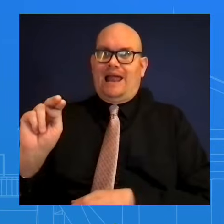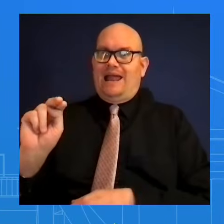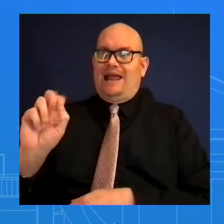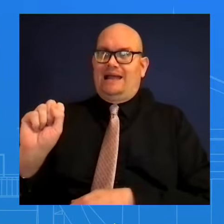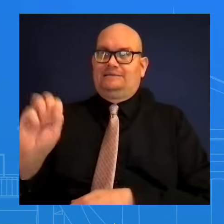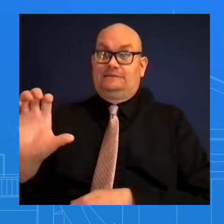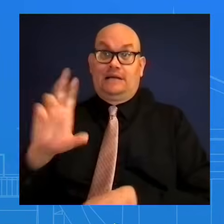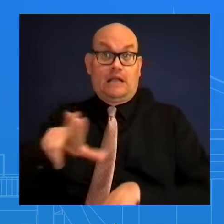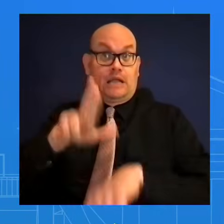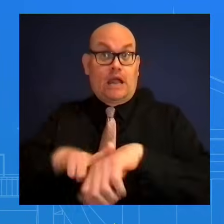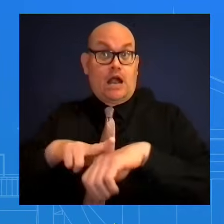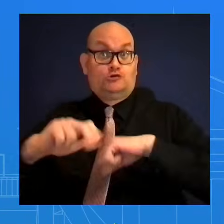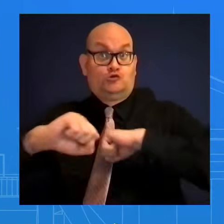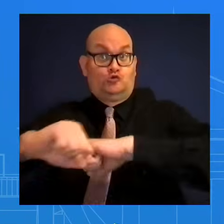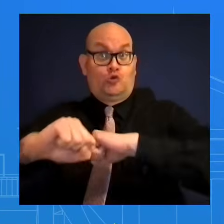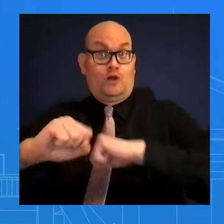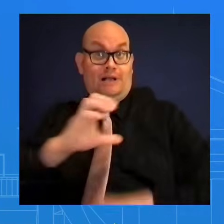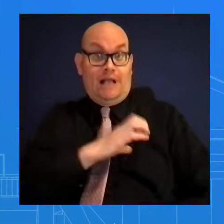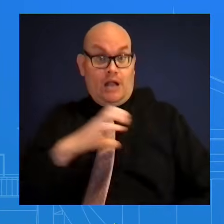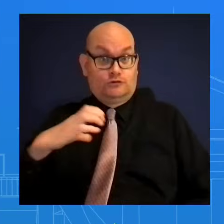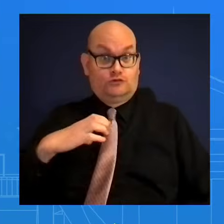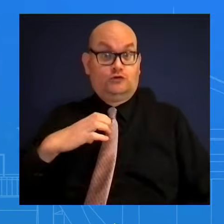All right. Thanks, everybody. The Press: Thanks, Karine.